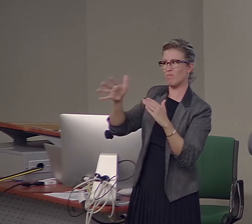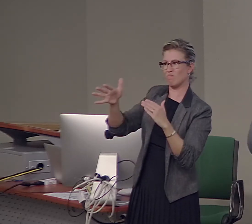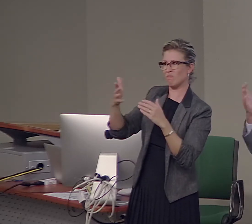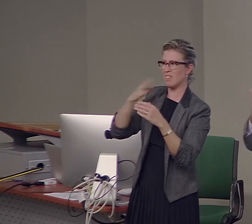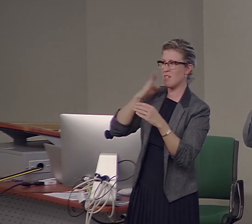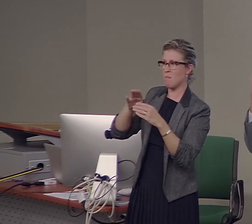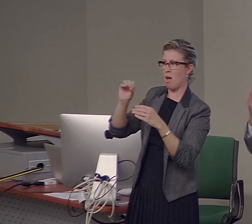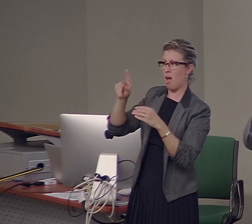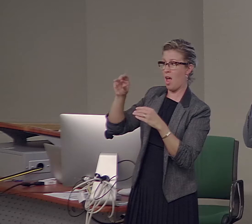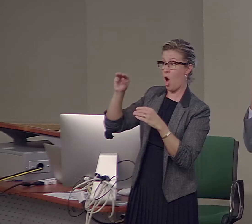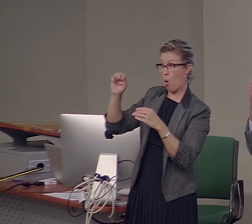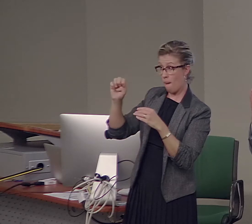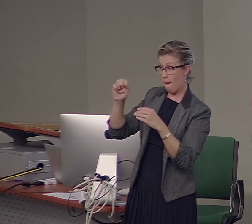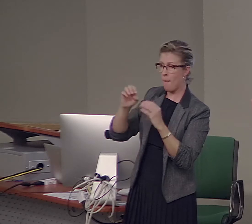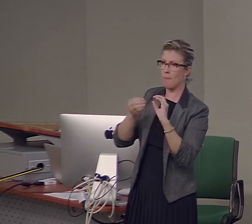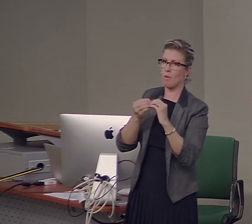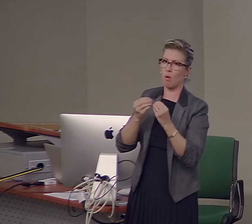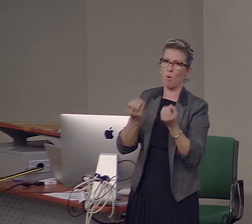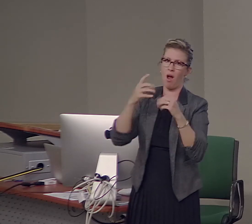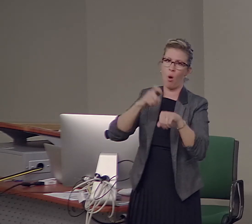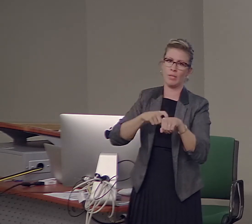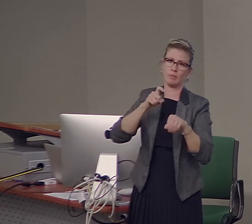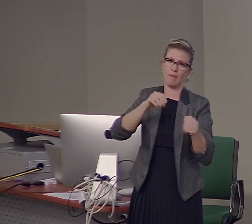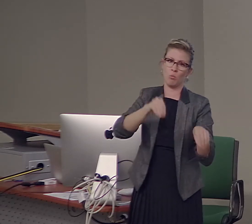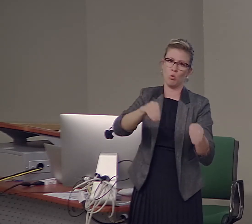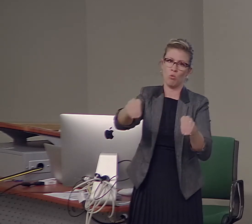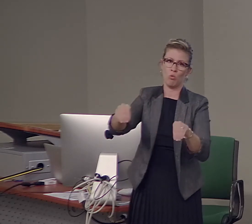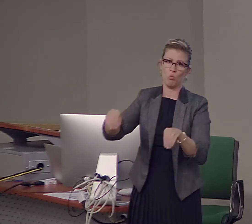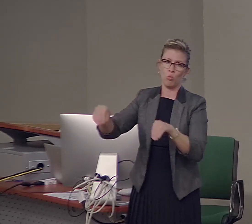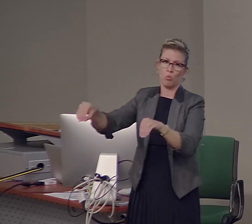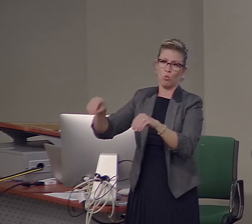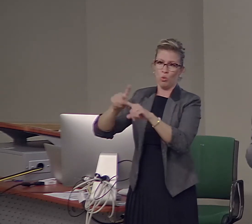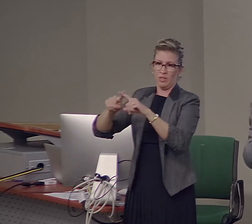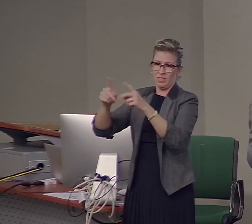is the number of times that they moved from one place into another.